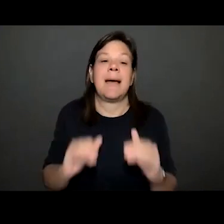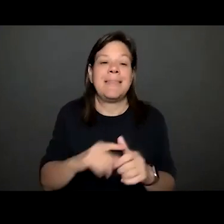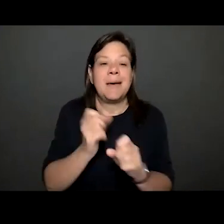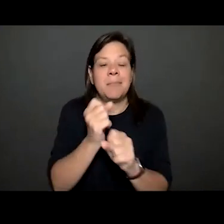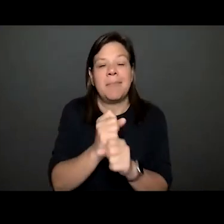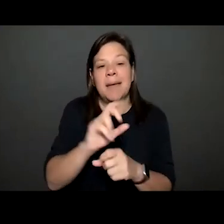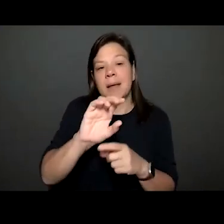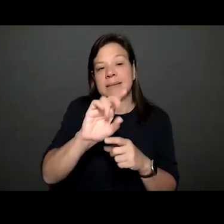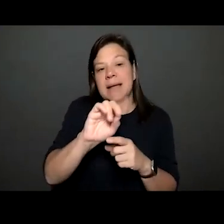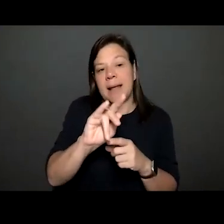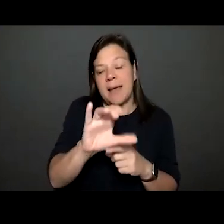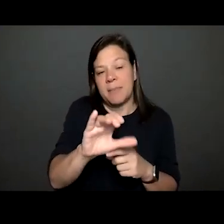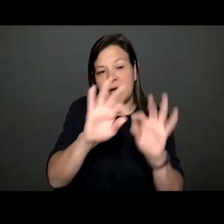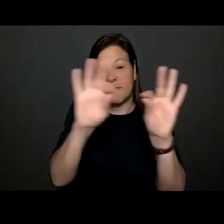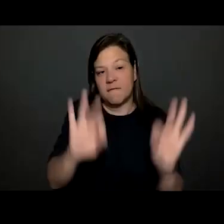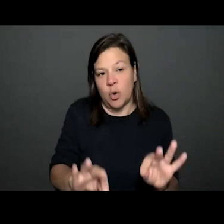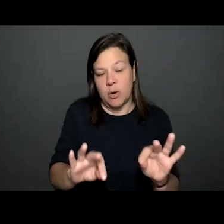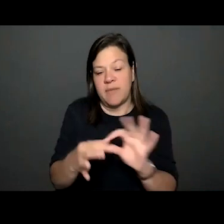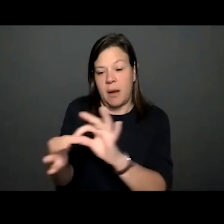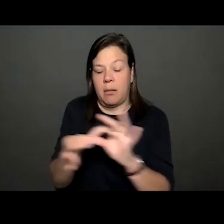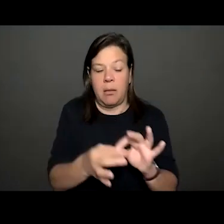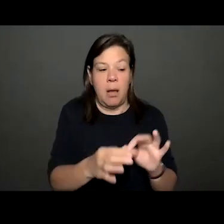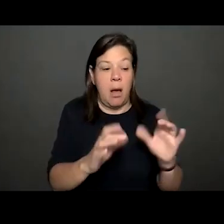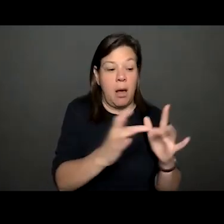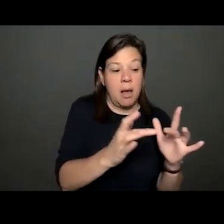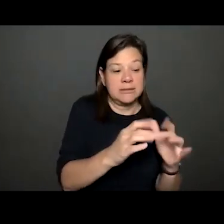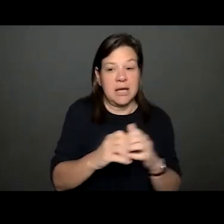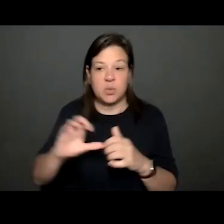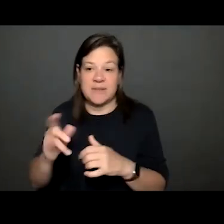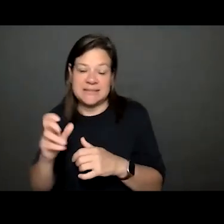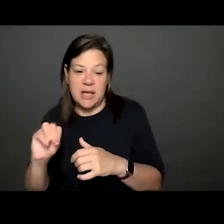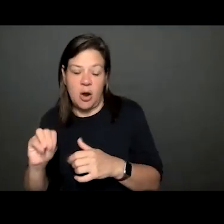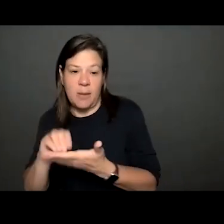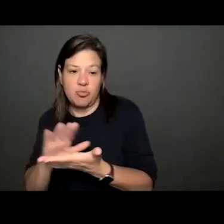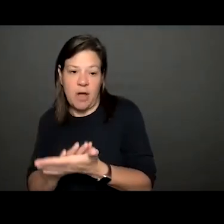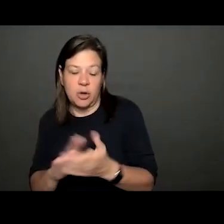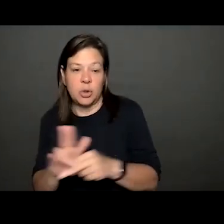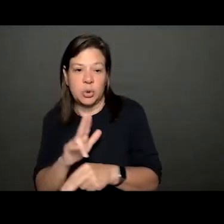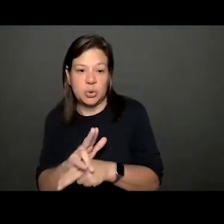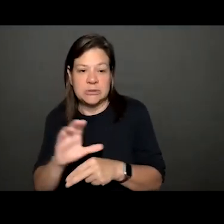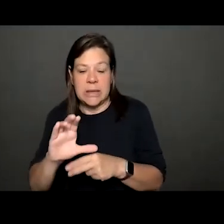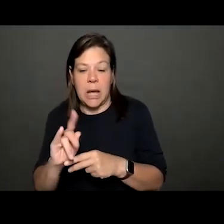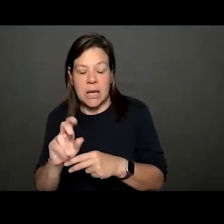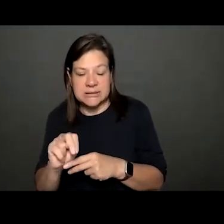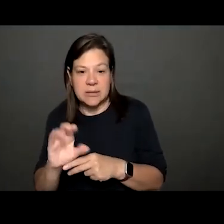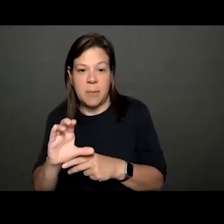FORM THAT ASSOCIATES A CONTACT TO A CRM RECORD USING CUSTOM CODED ACTIONS IN WORKFLOWS.